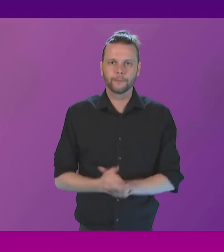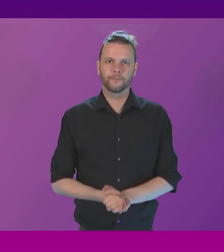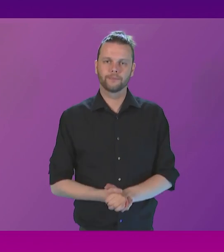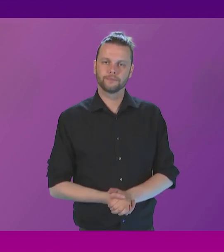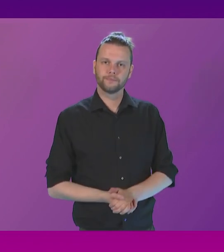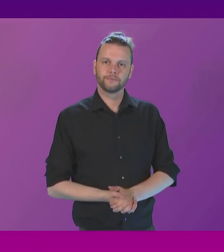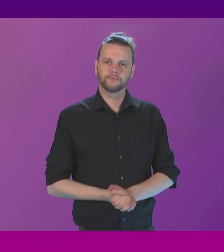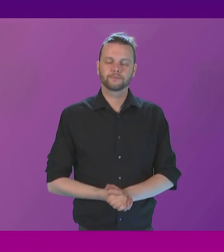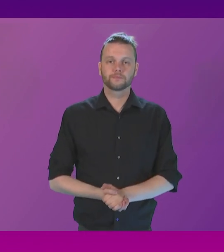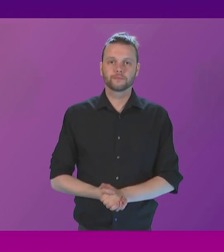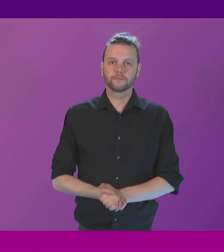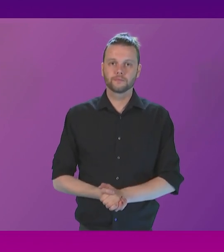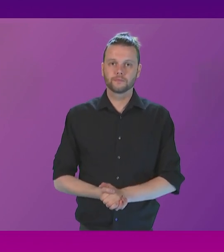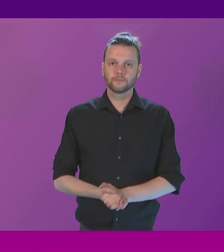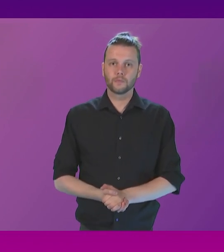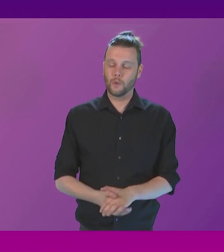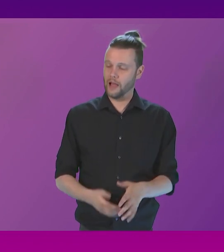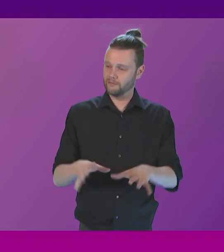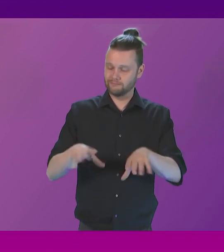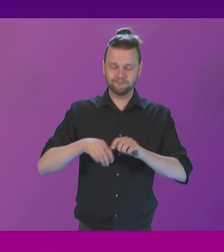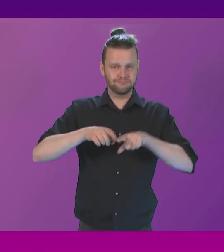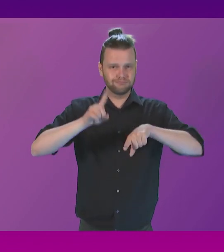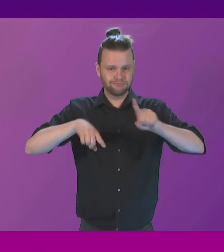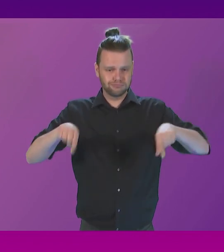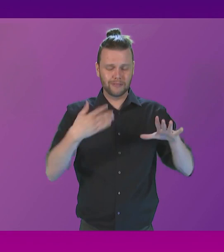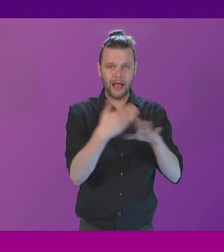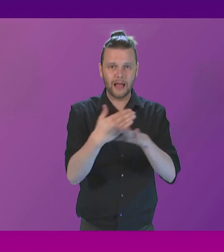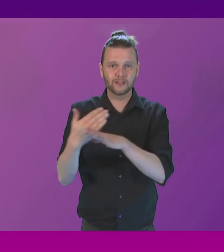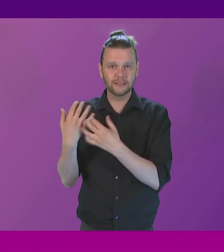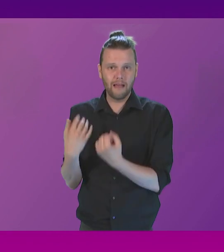We are taking a range of actions primarily to ensure that we have